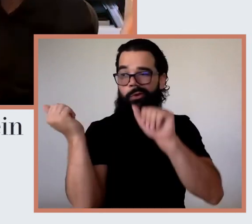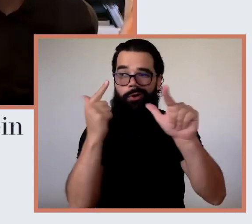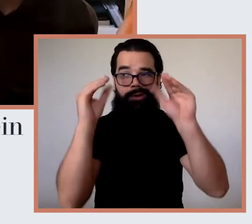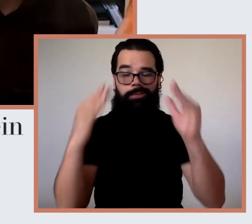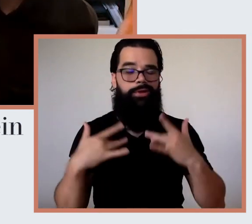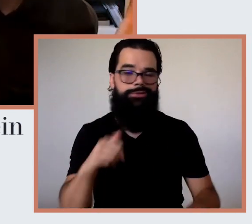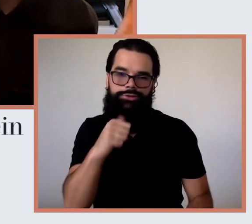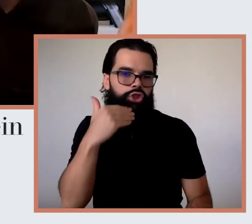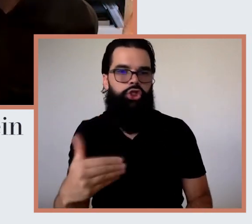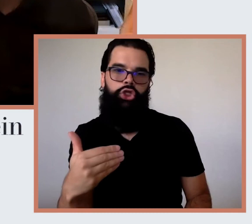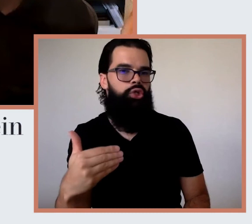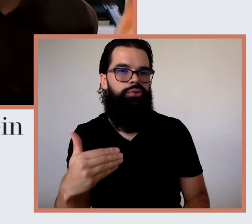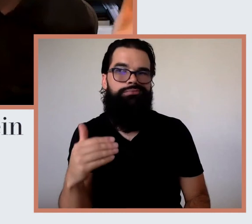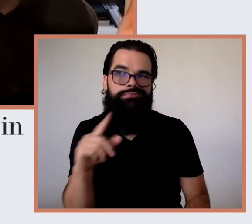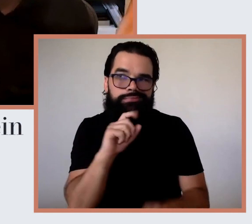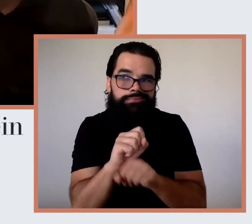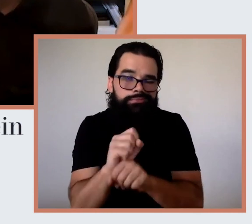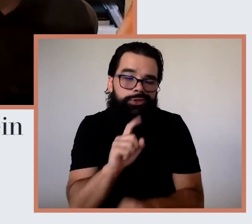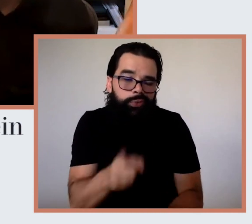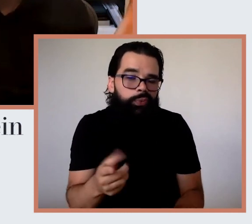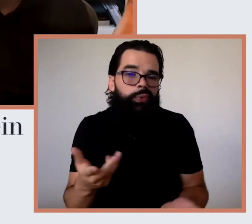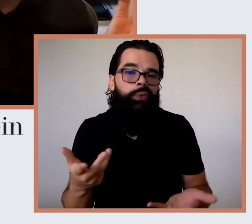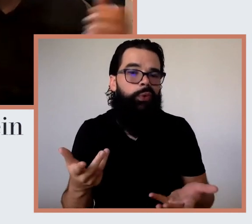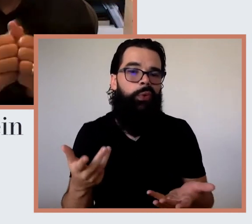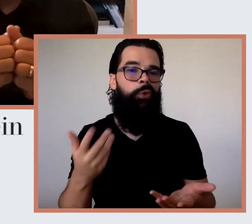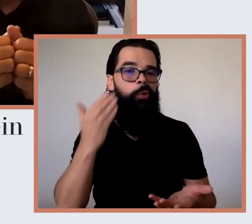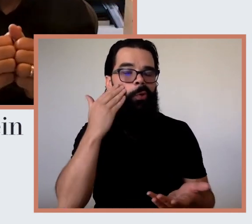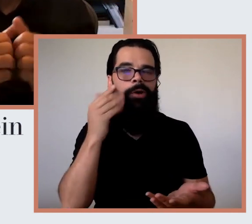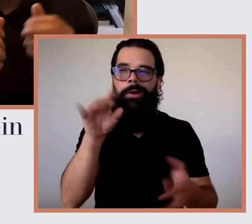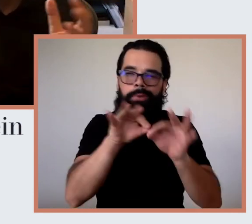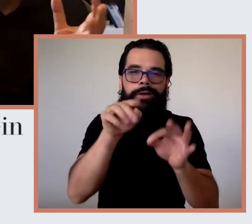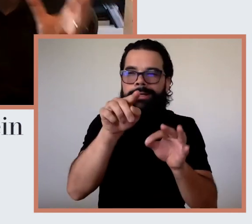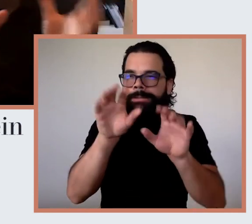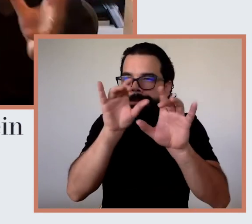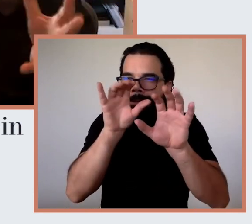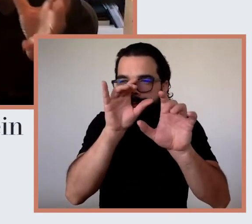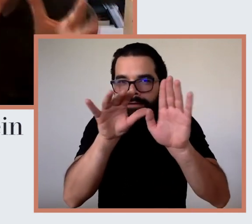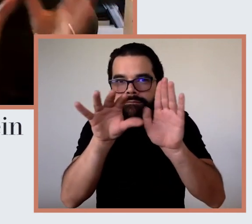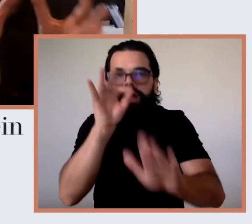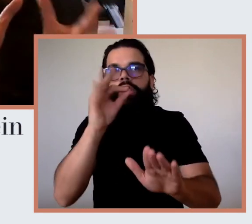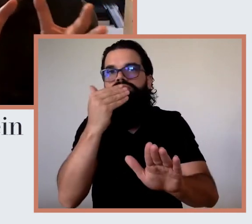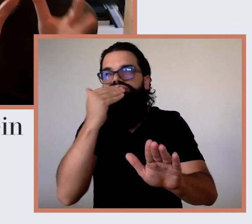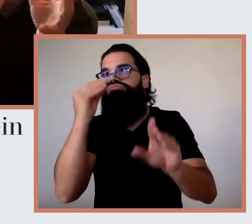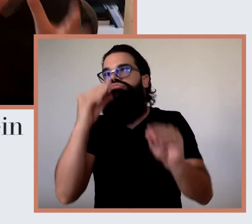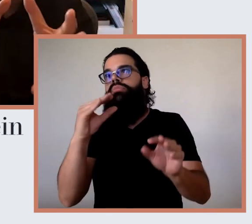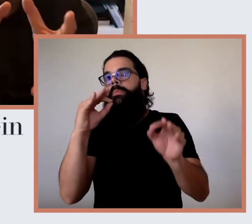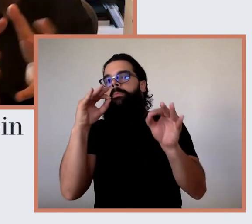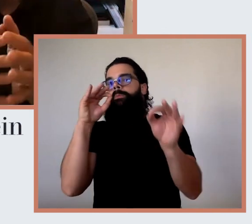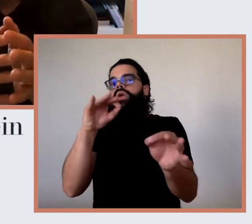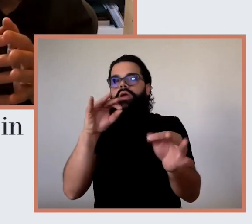not all teachers are good, and it's just the fact of life unfortunately, we just have to, but you find those teachers who are good,